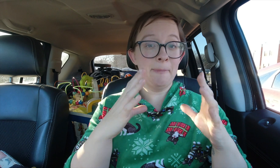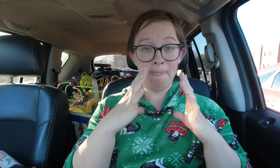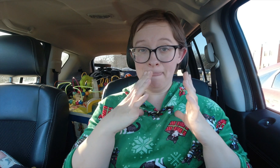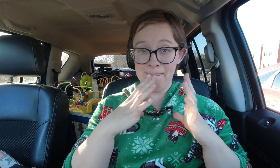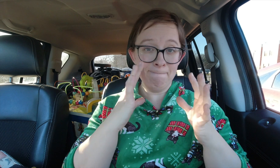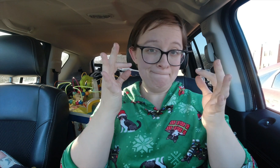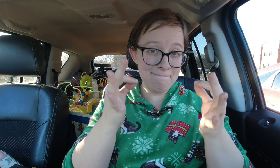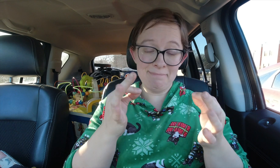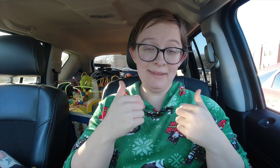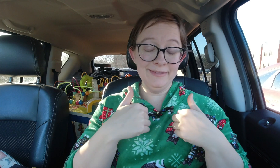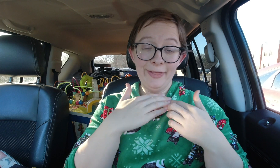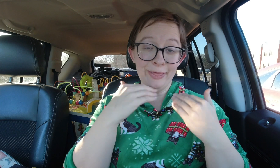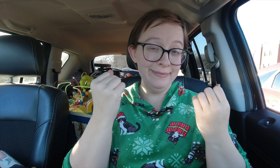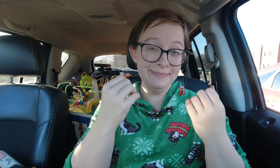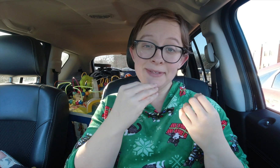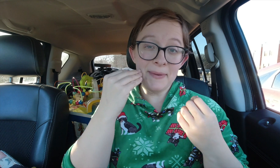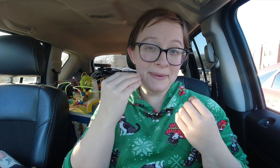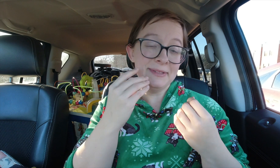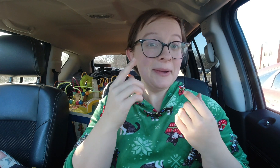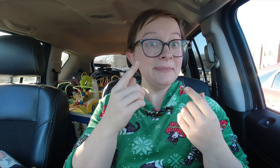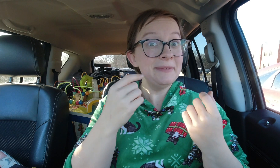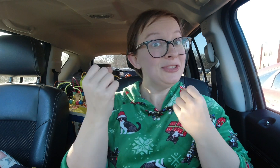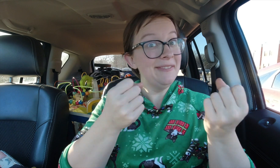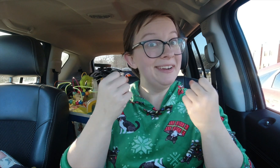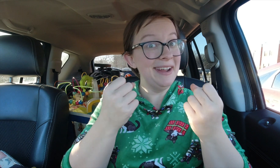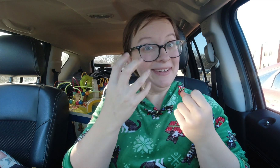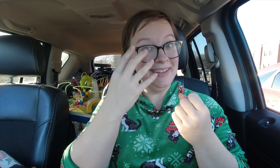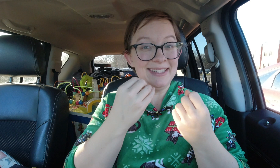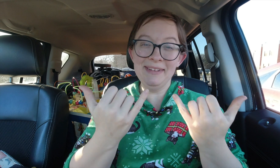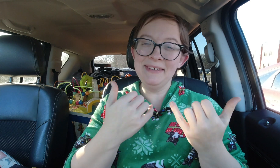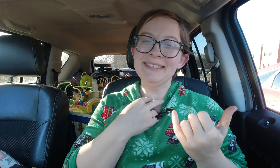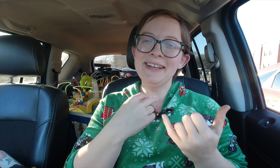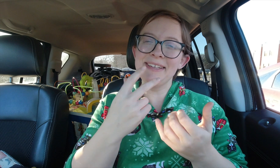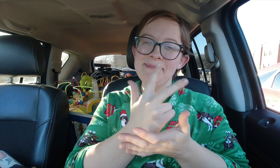So I decided I was over it at home so I would drive around until he fell asleep.